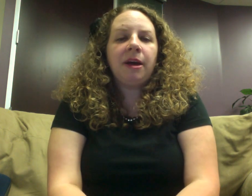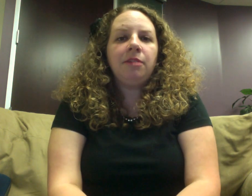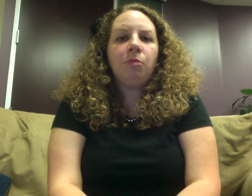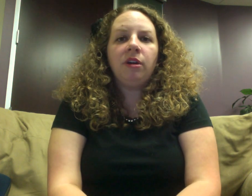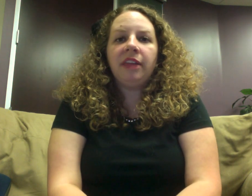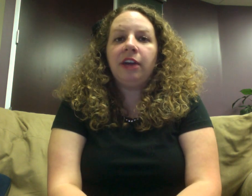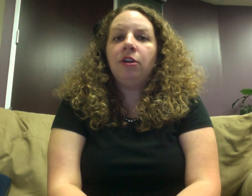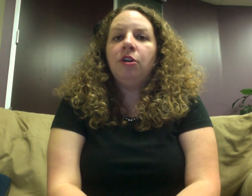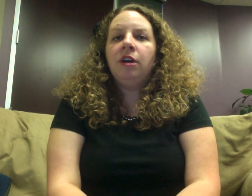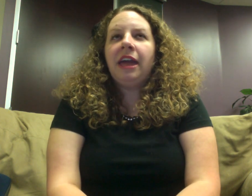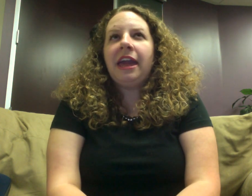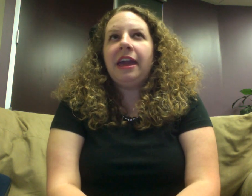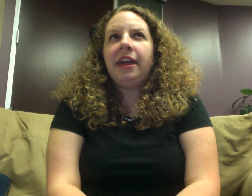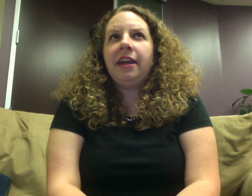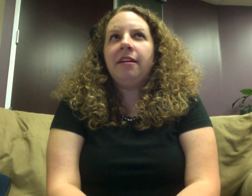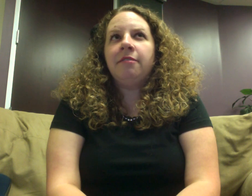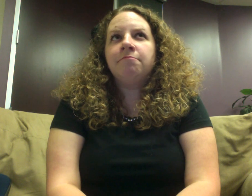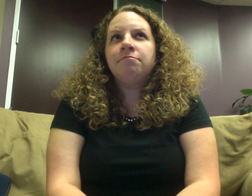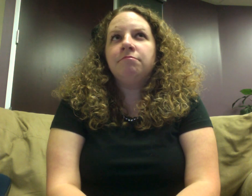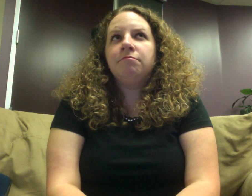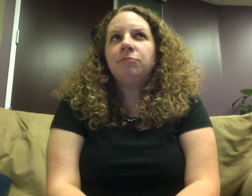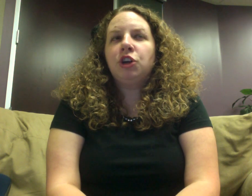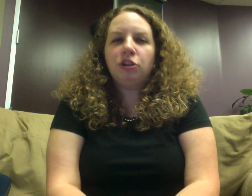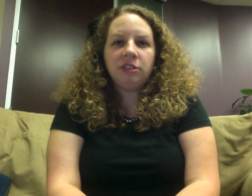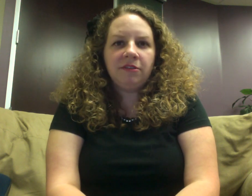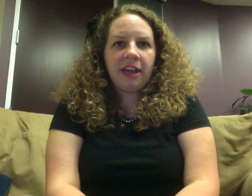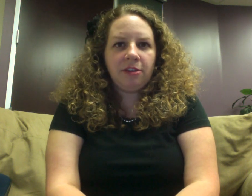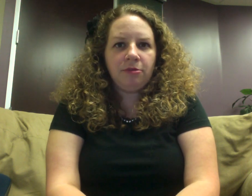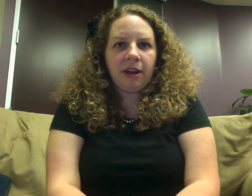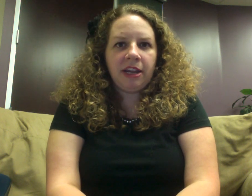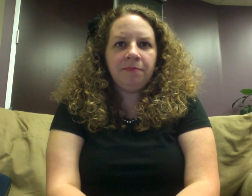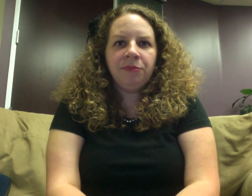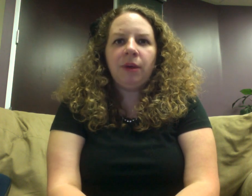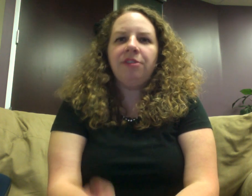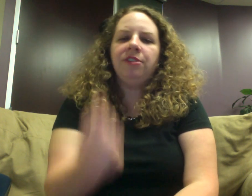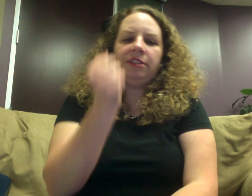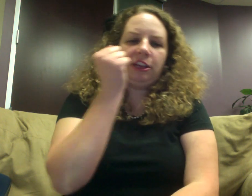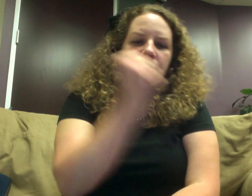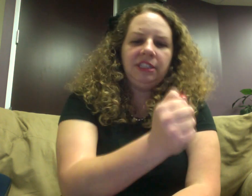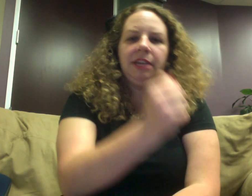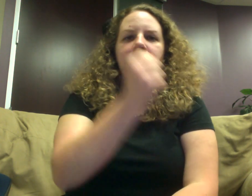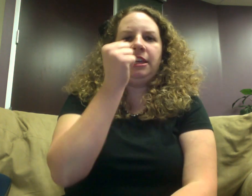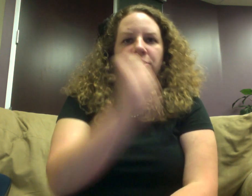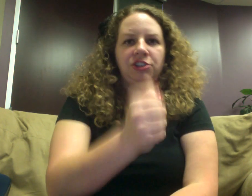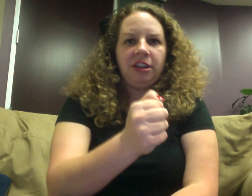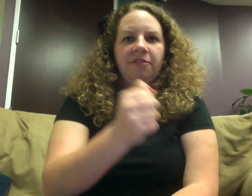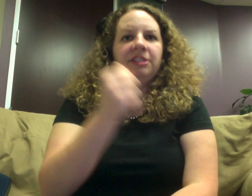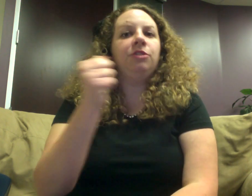it more like a cursive handwriting rather than like you're stamping each and every single